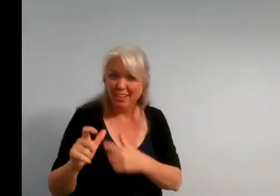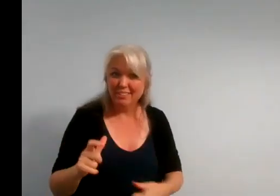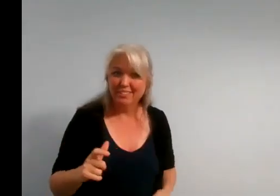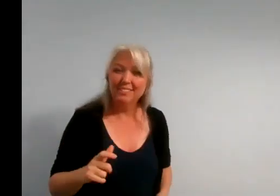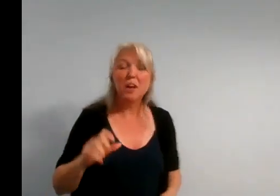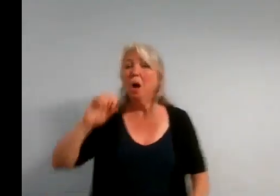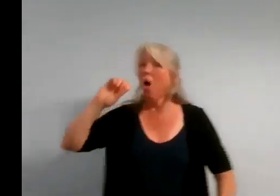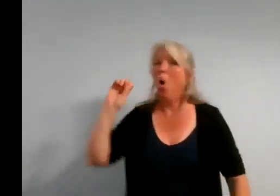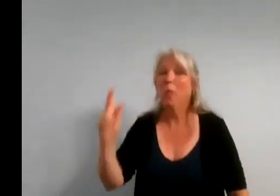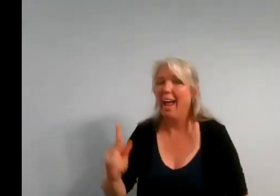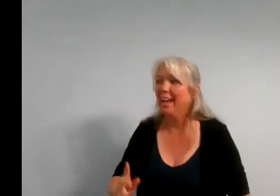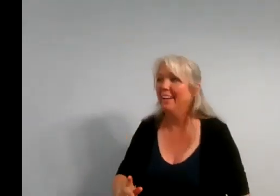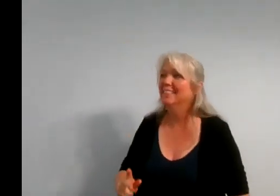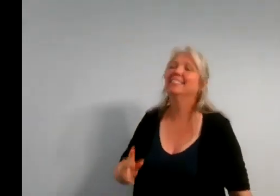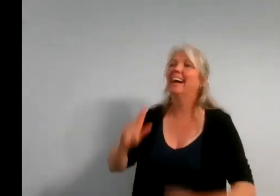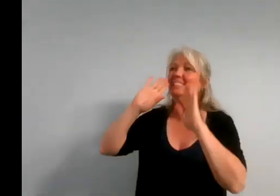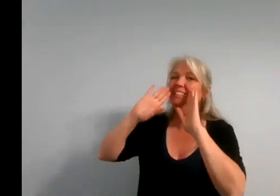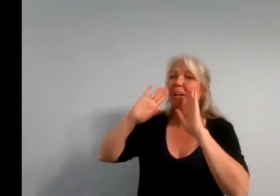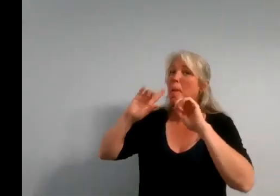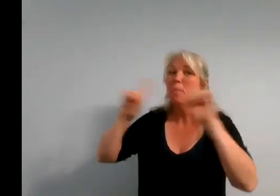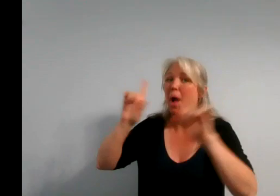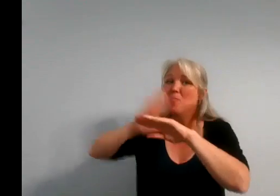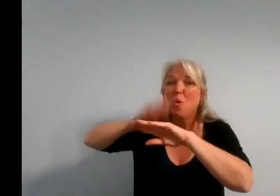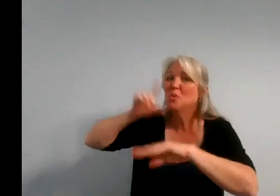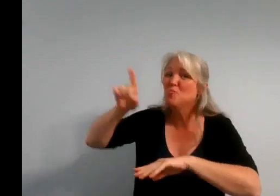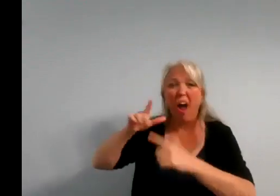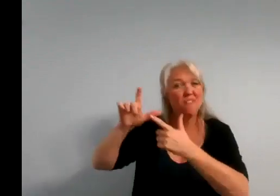“Okay,” I shouted. “But I’m warning you, I’m fast.”